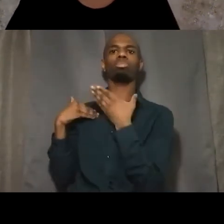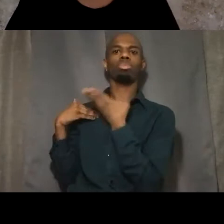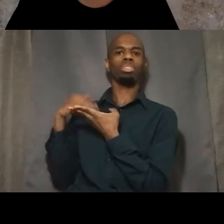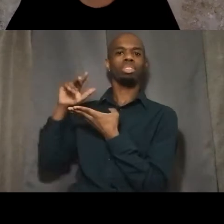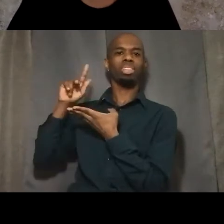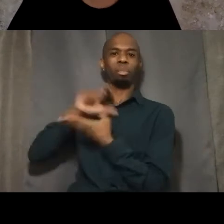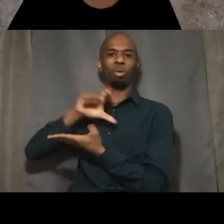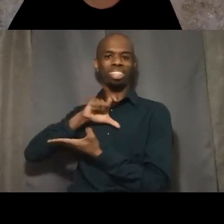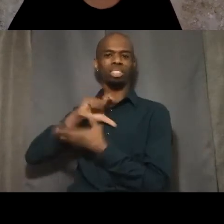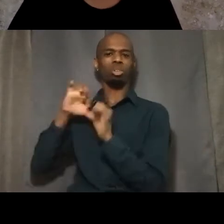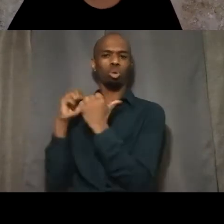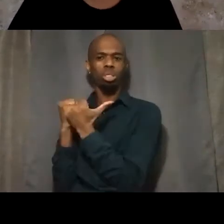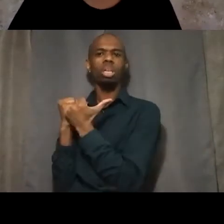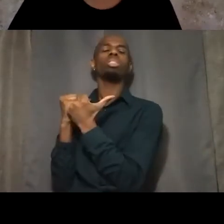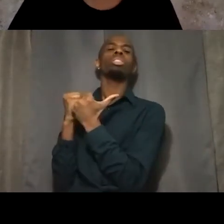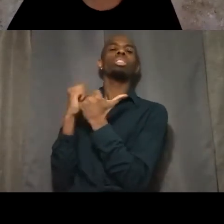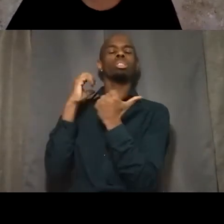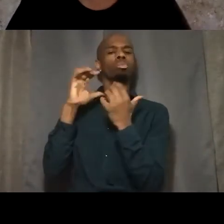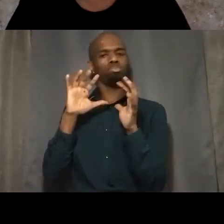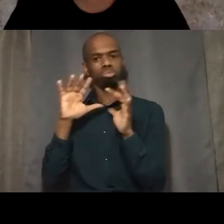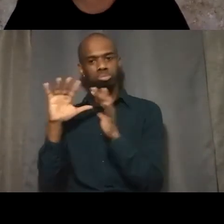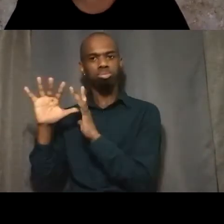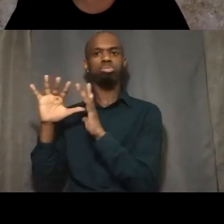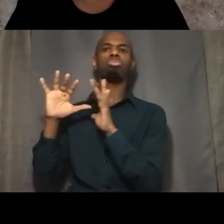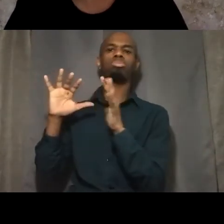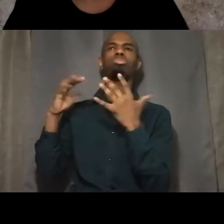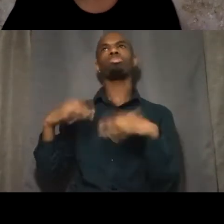No grown, no, I won't say grownups.